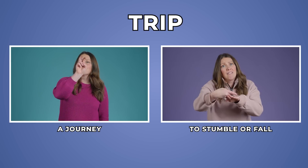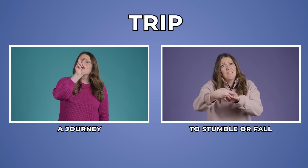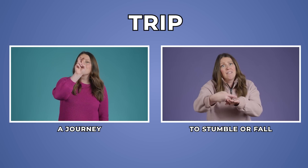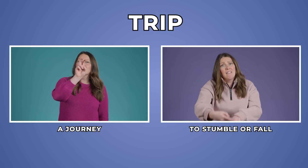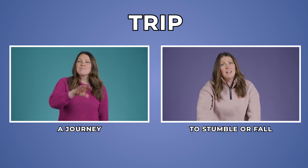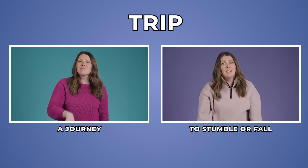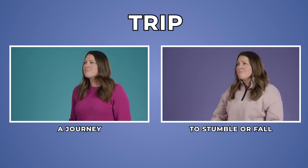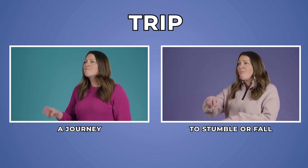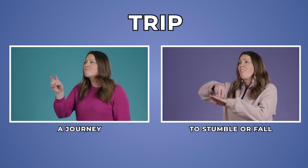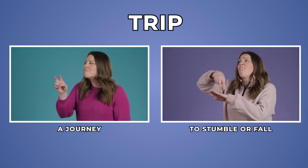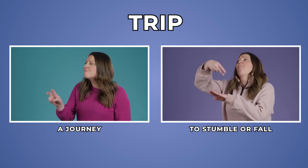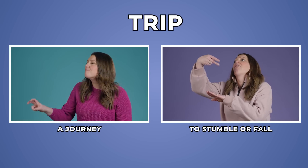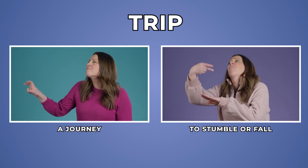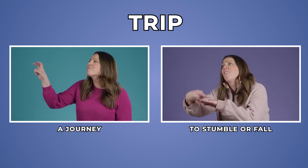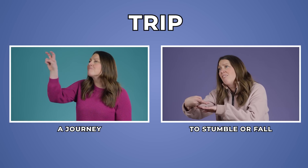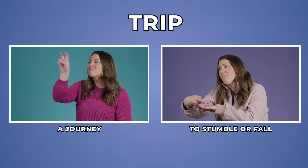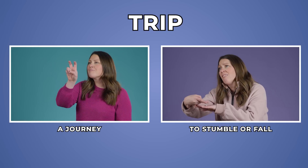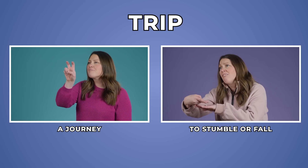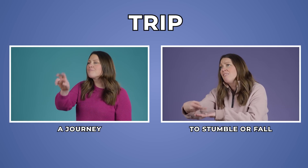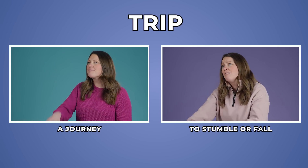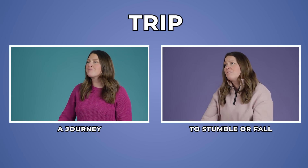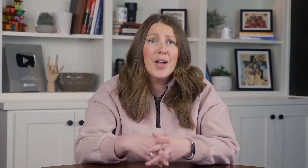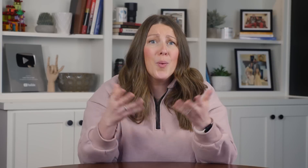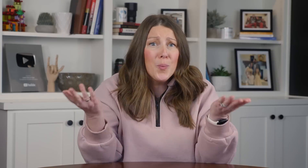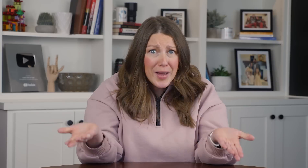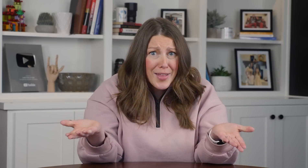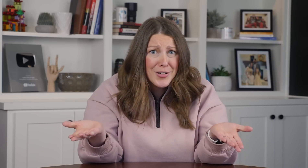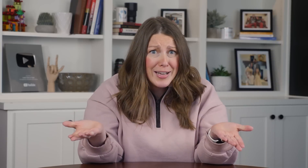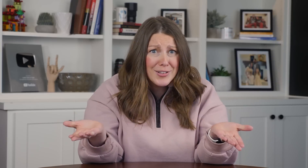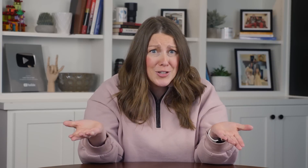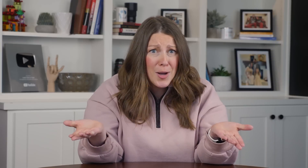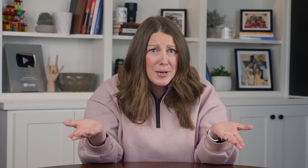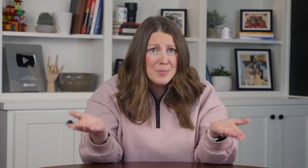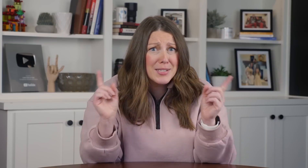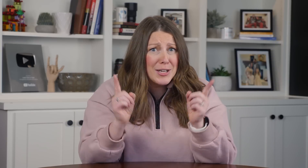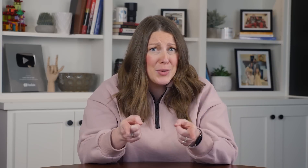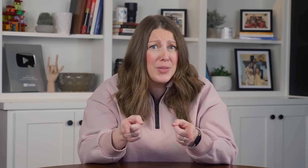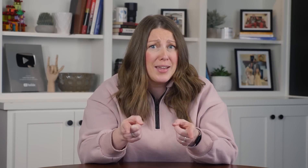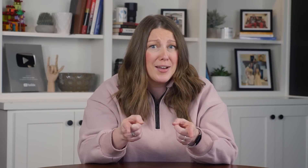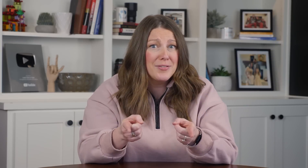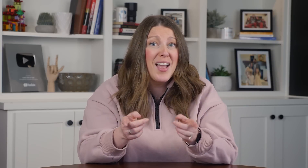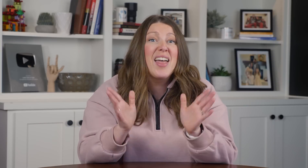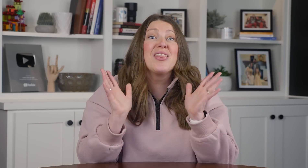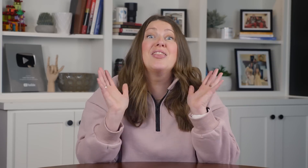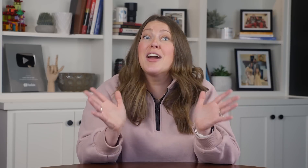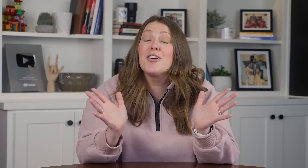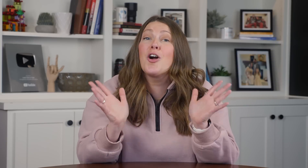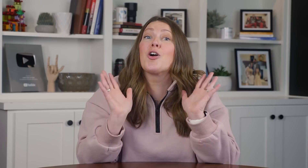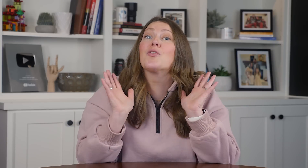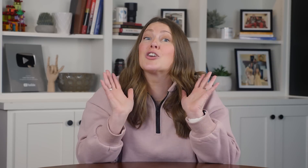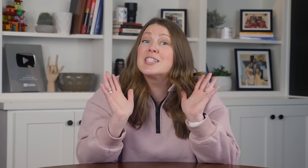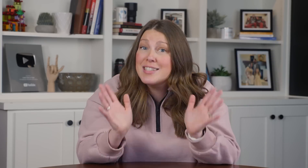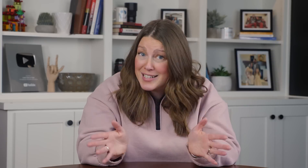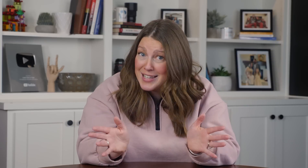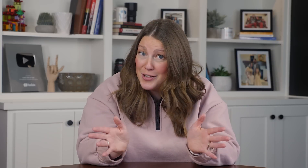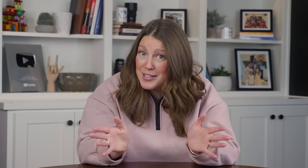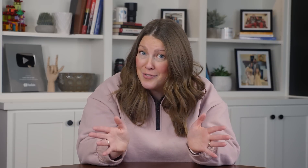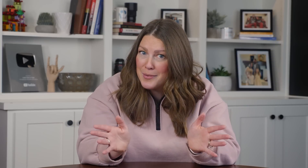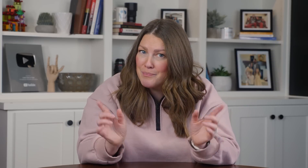Trip. What other English homonyms can you think of? There are over 6000 of them.